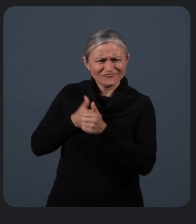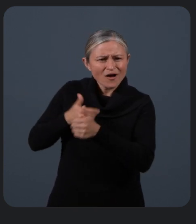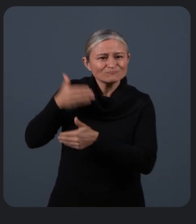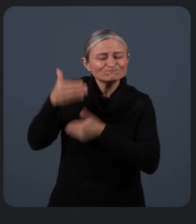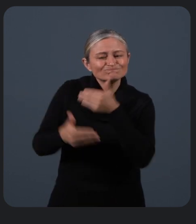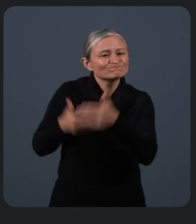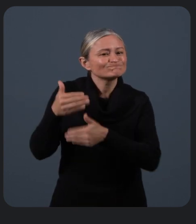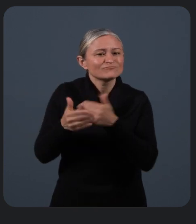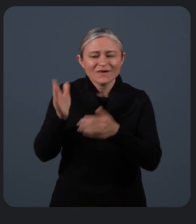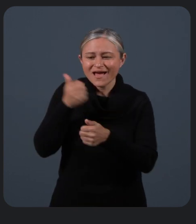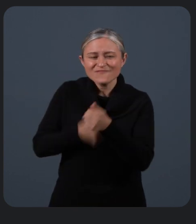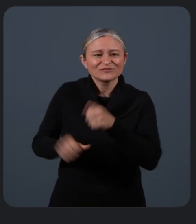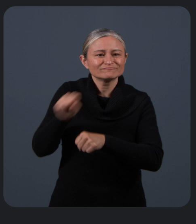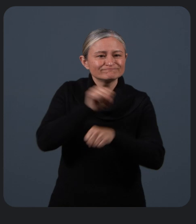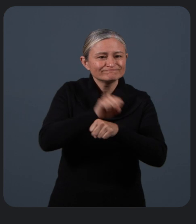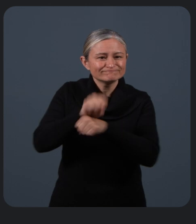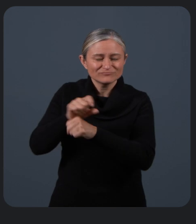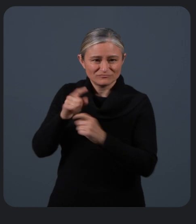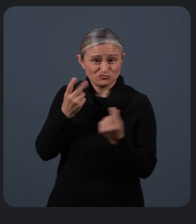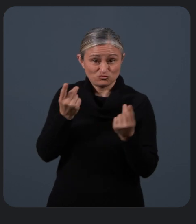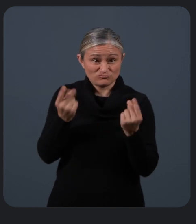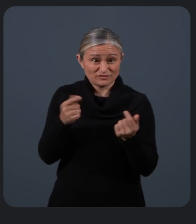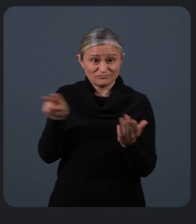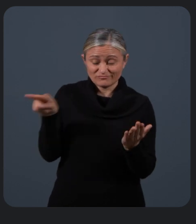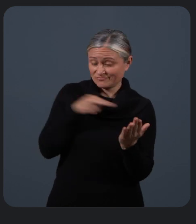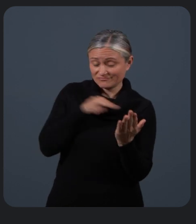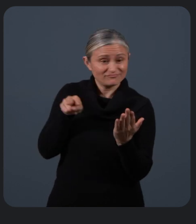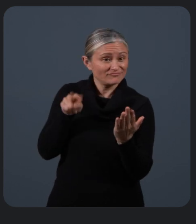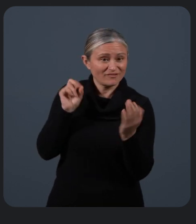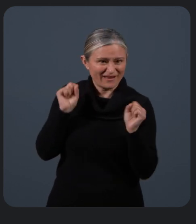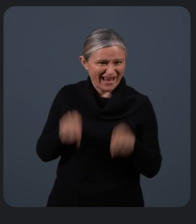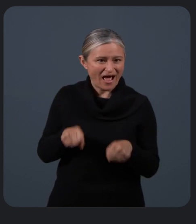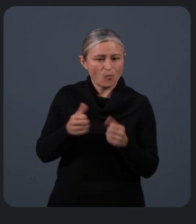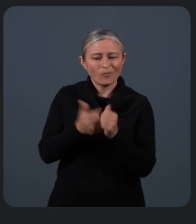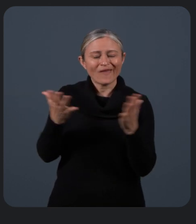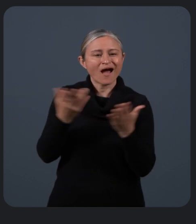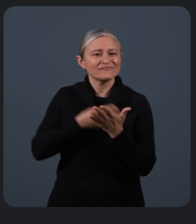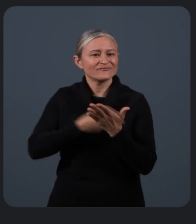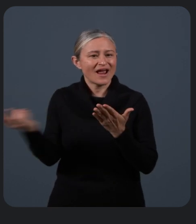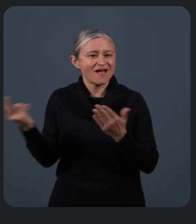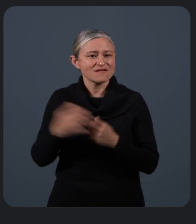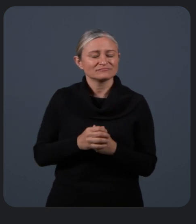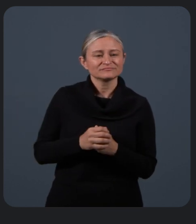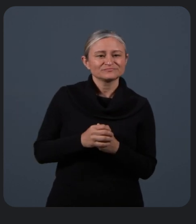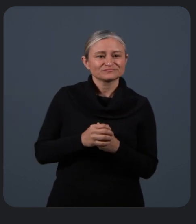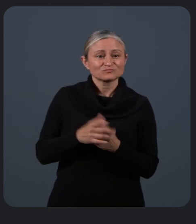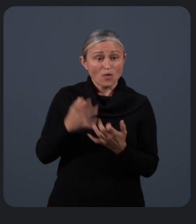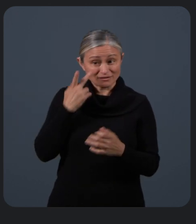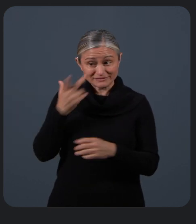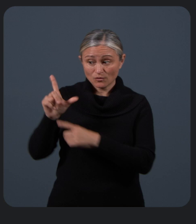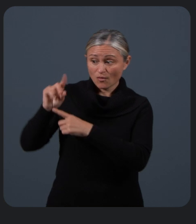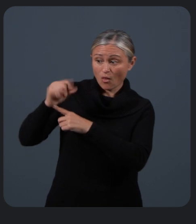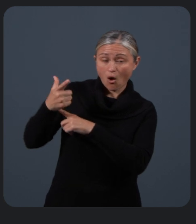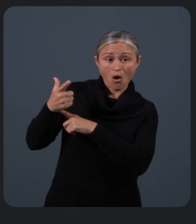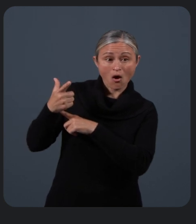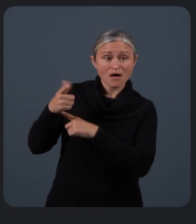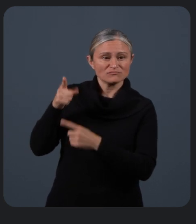and see, at a glance, if any have failed. We can see our job's logs right here.